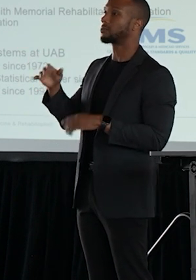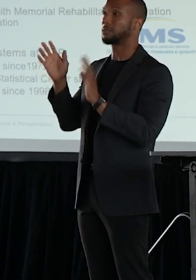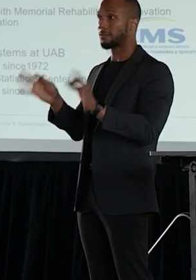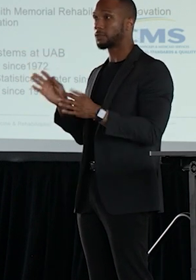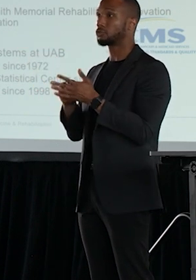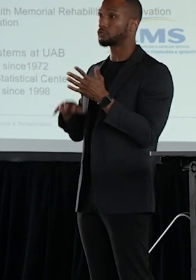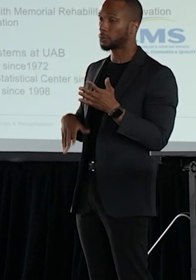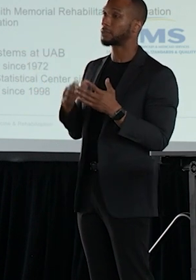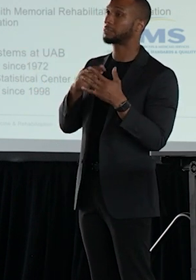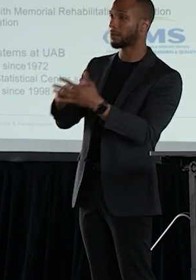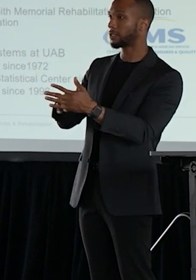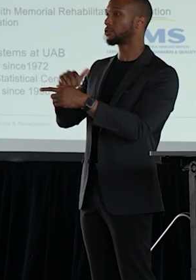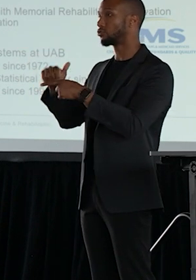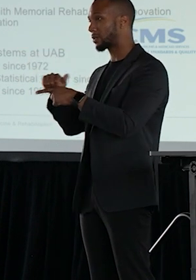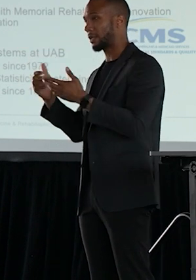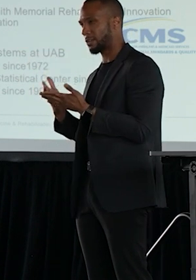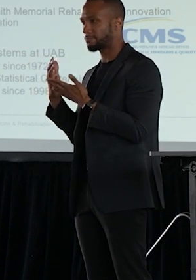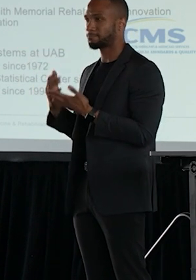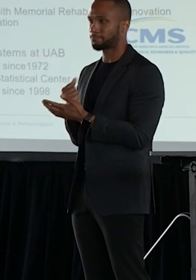here. You know, please take advantage of the nice resources